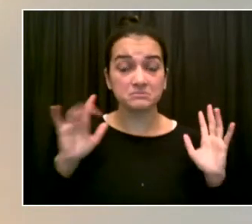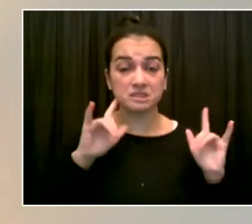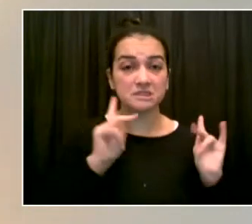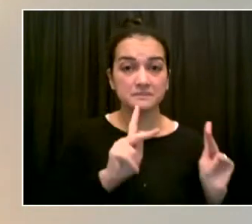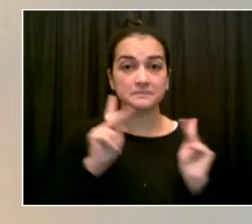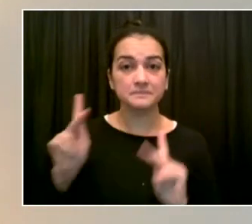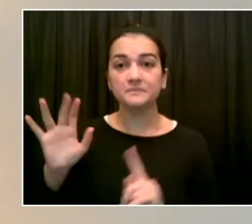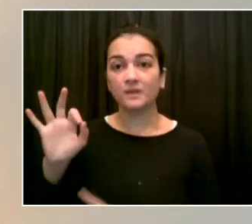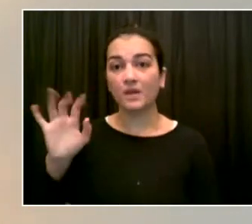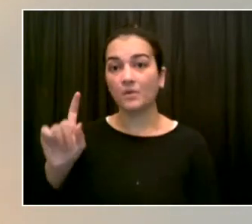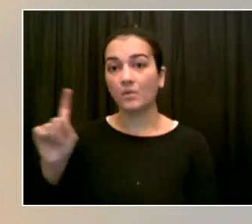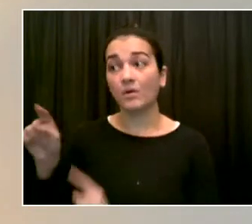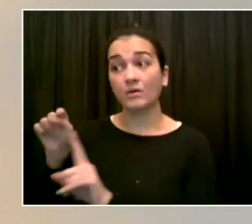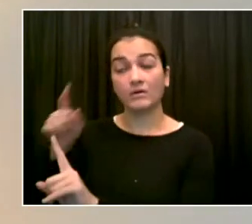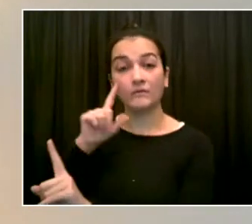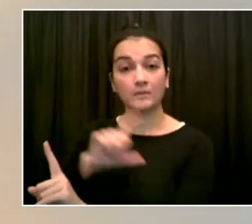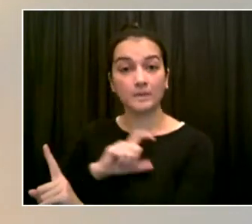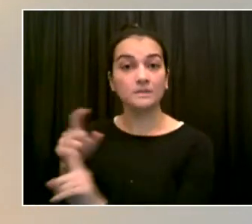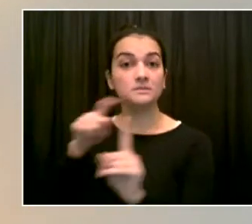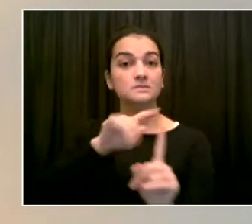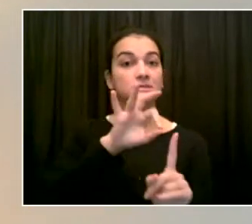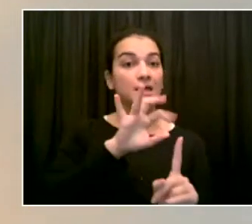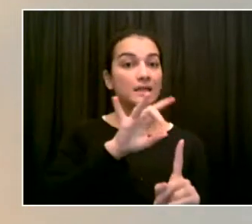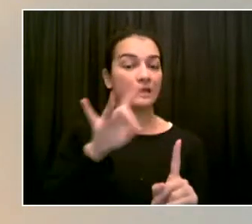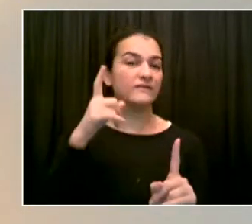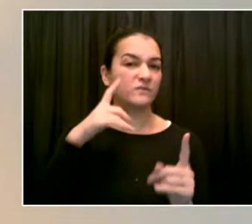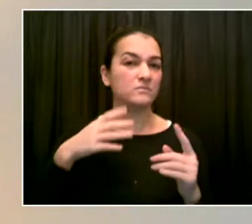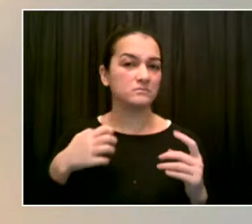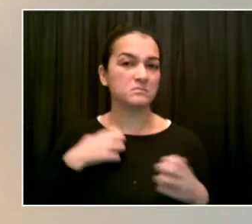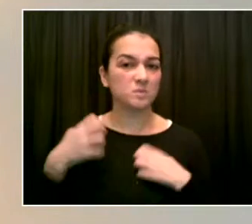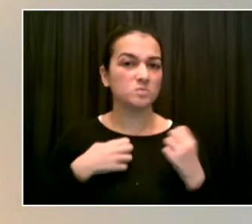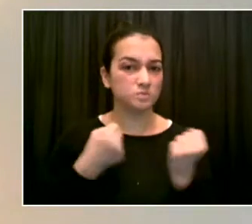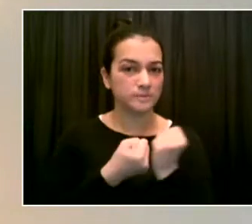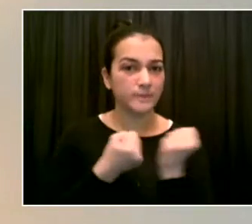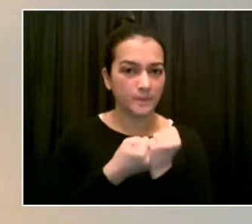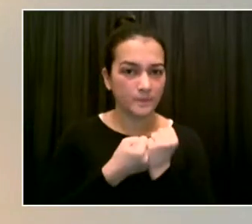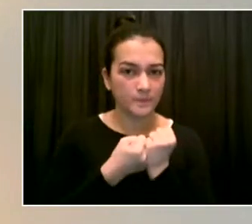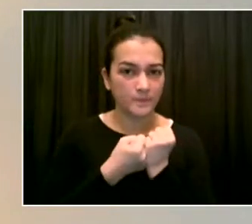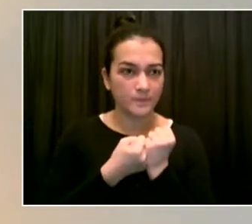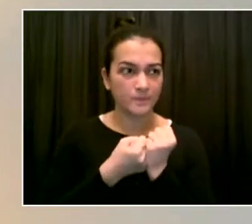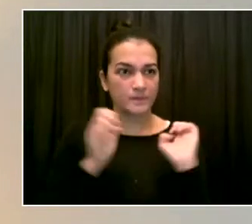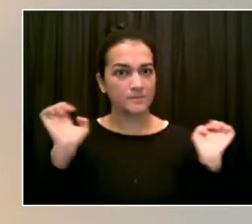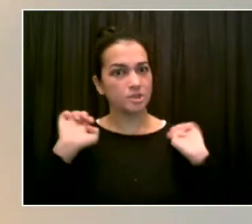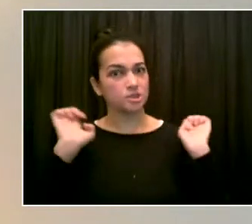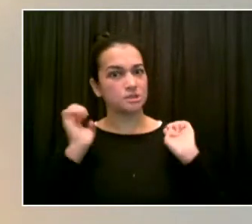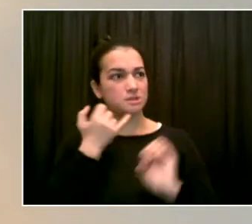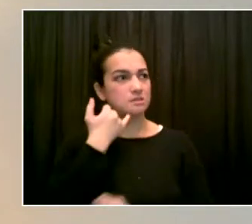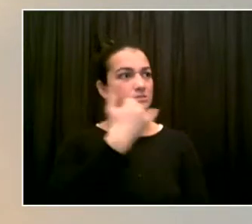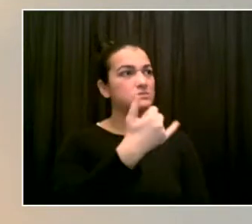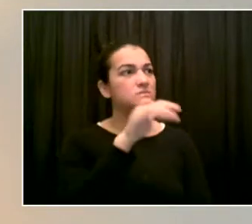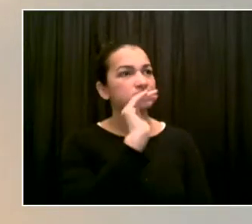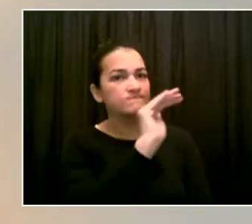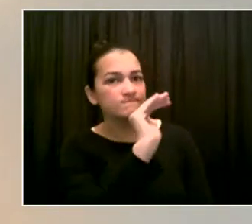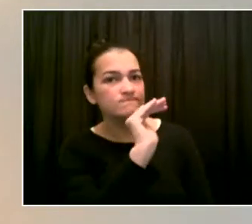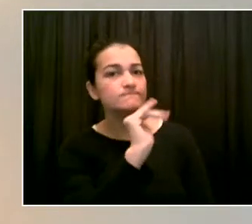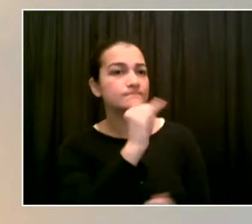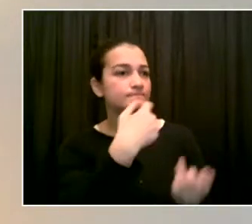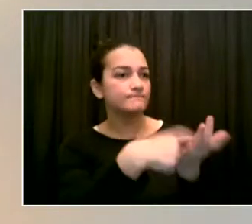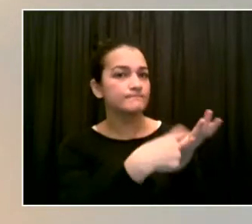AS 911. OUR WORK HERE NEW YORK CITY